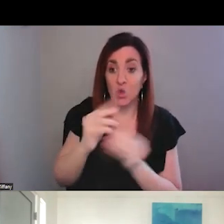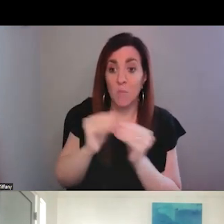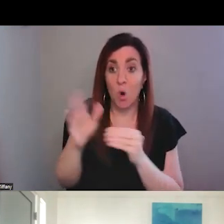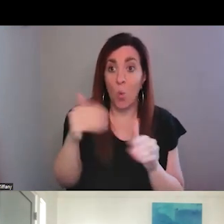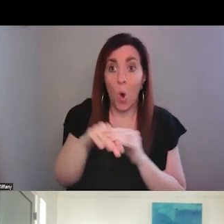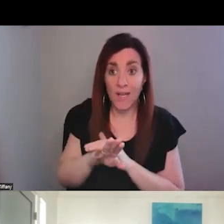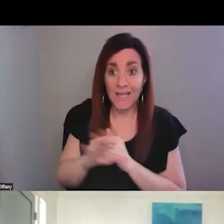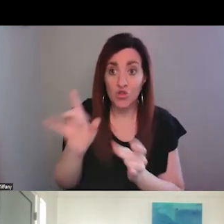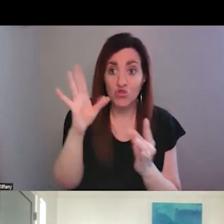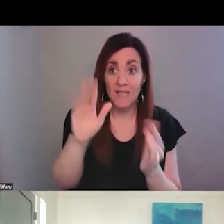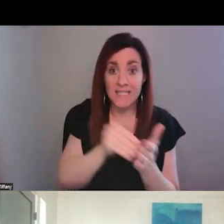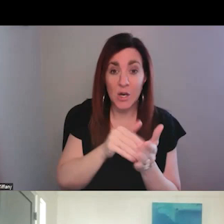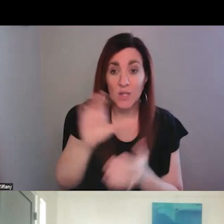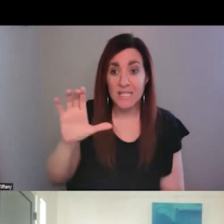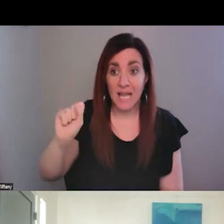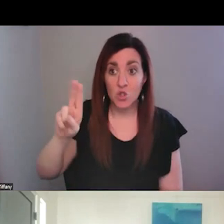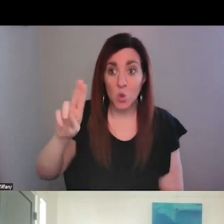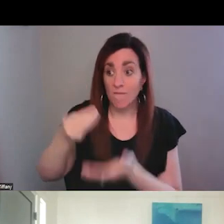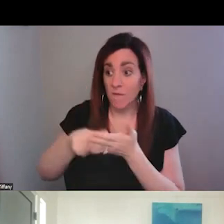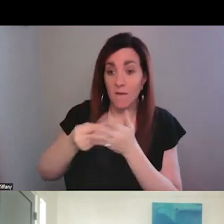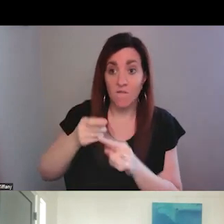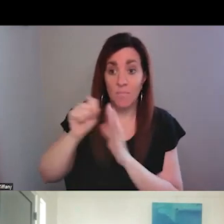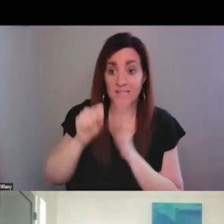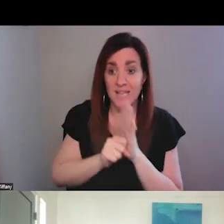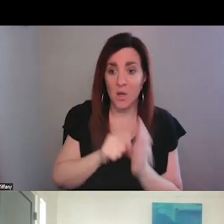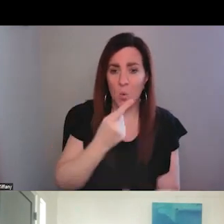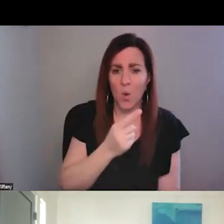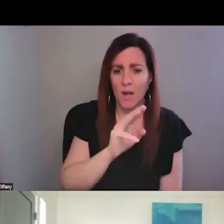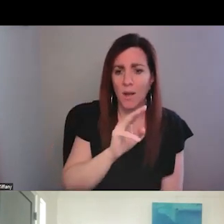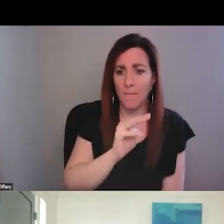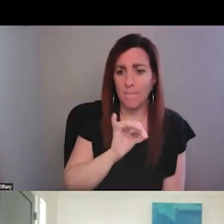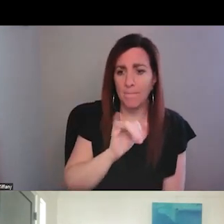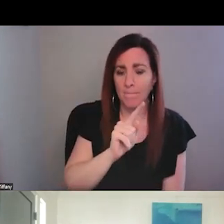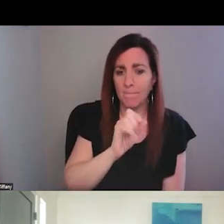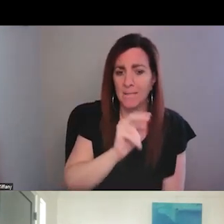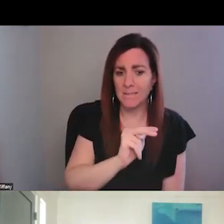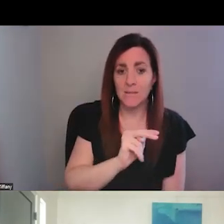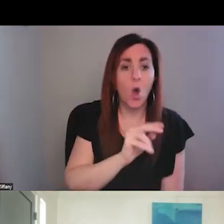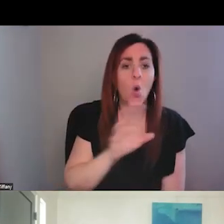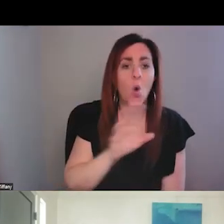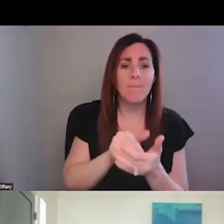FUNDED FROM THE STATE. ONE IN WEST TENNESSEE AND NASHVILLE.